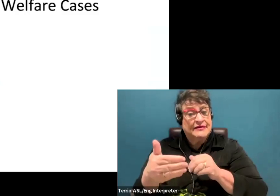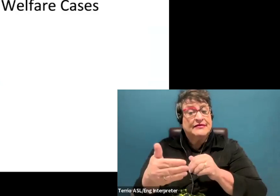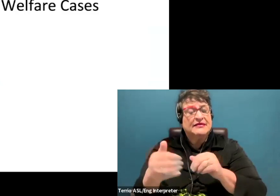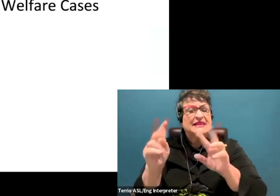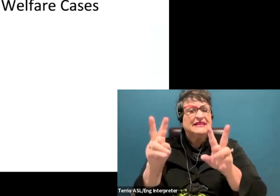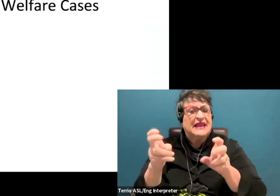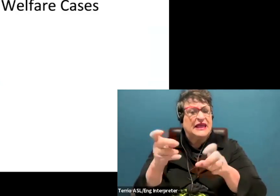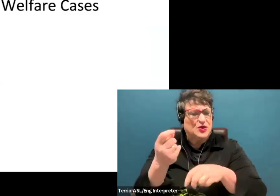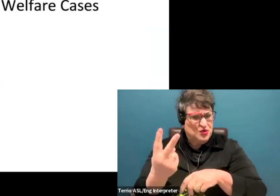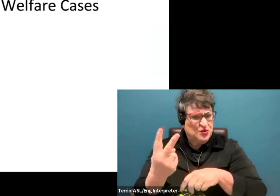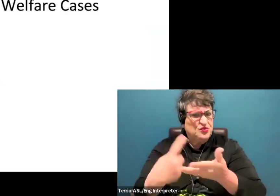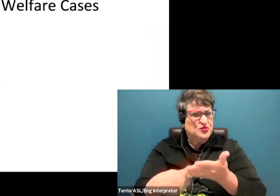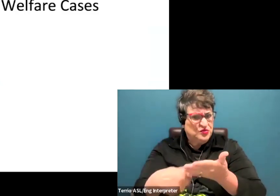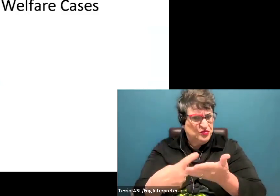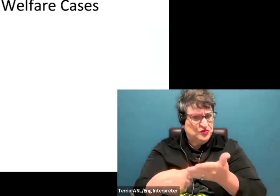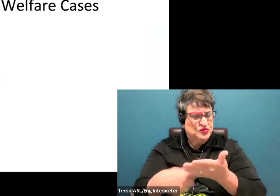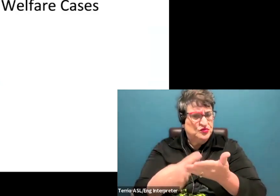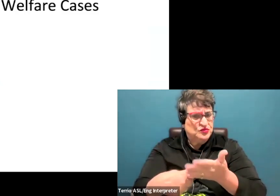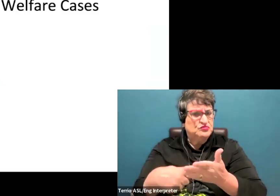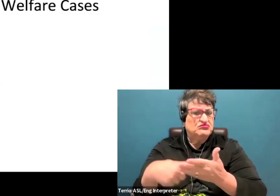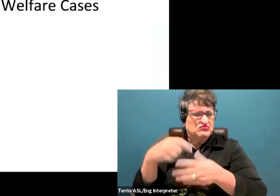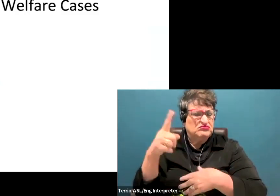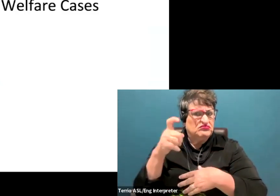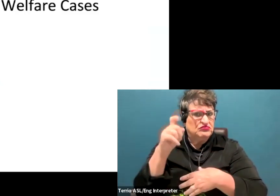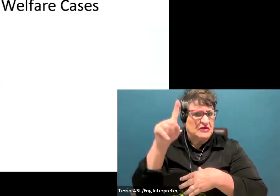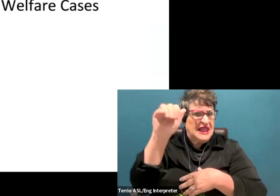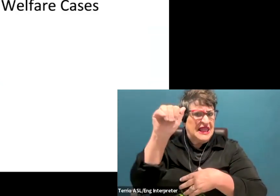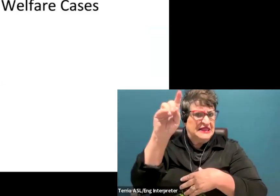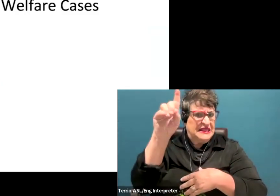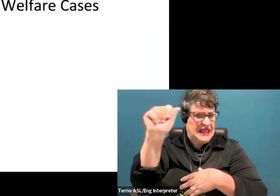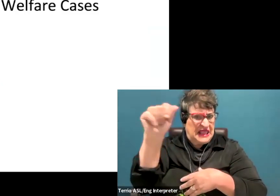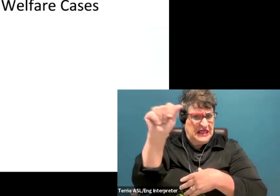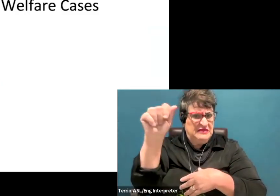That's the title of the ADA that applies to the state and local government and